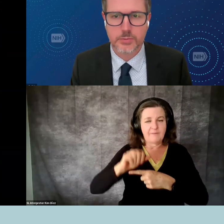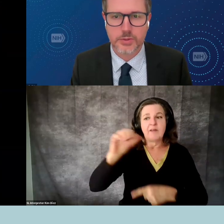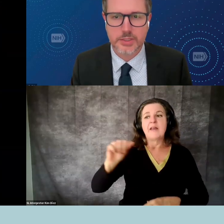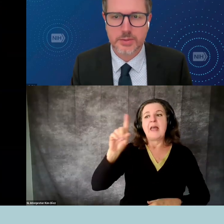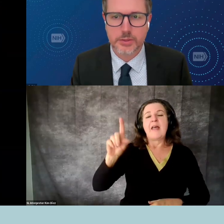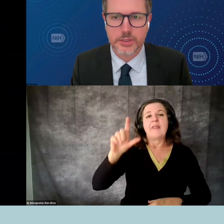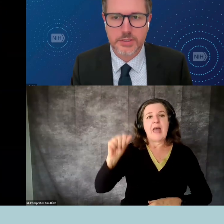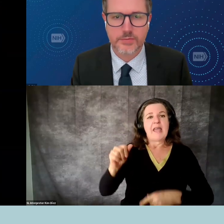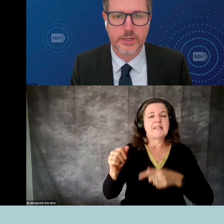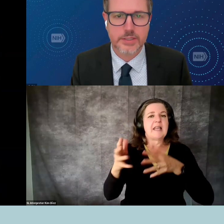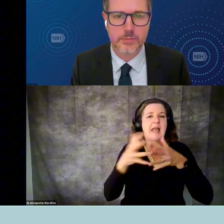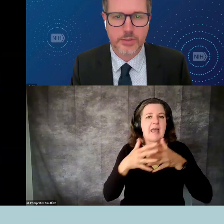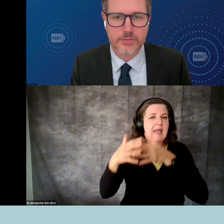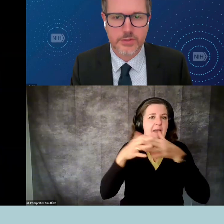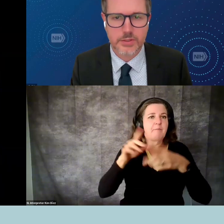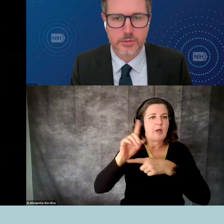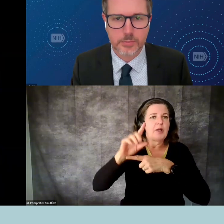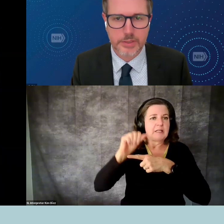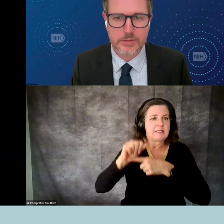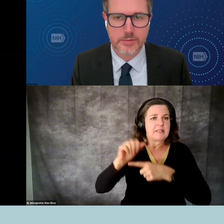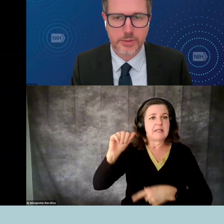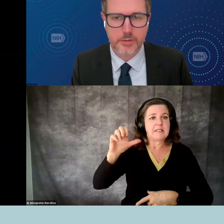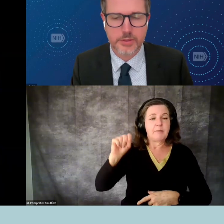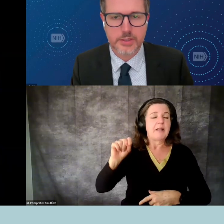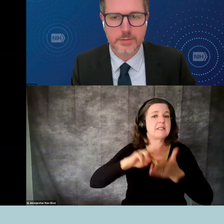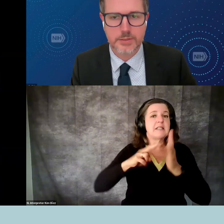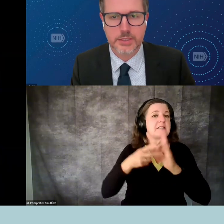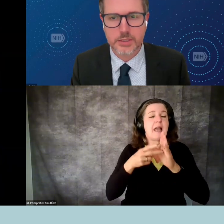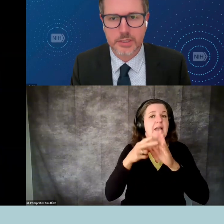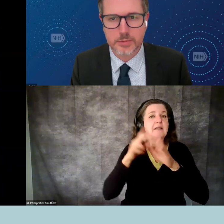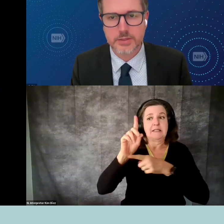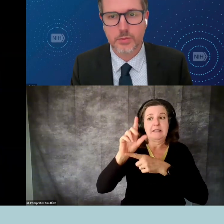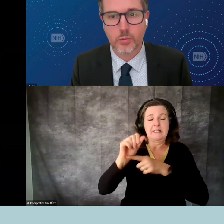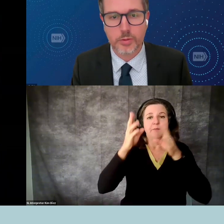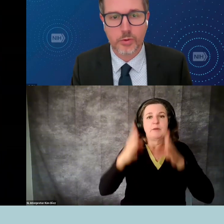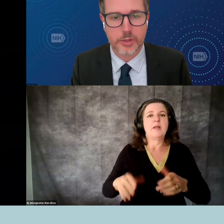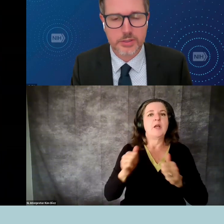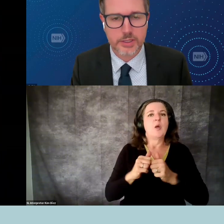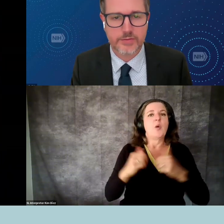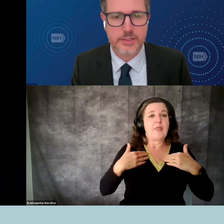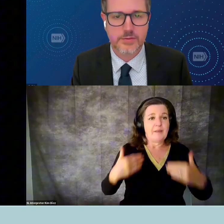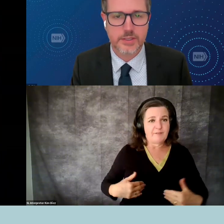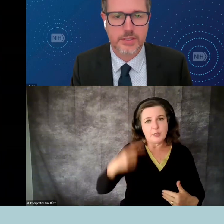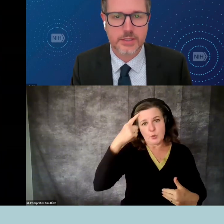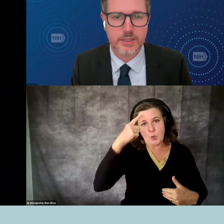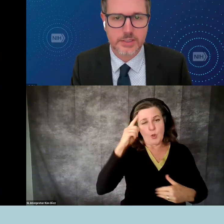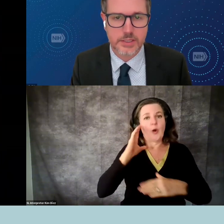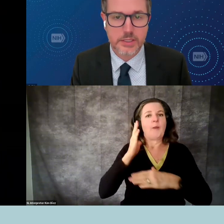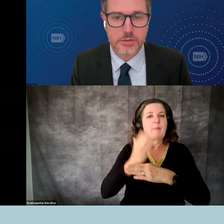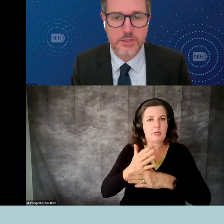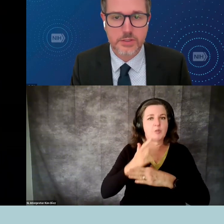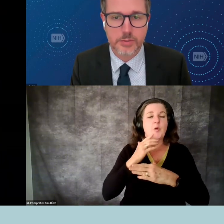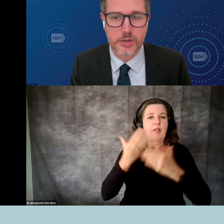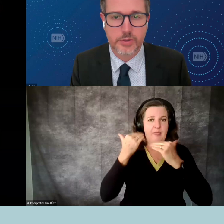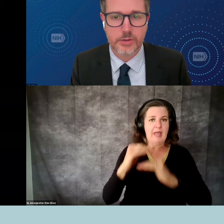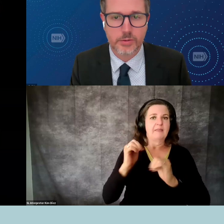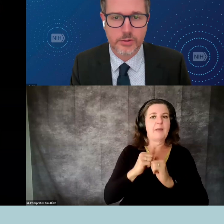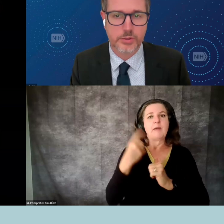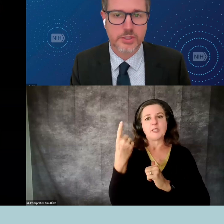a person with a disability is defined as someone who has a physical or mental impairment that substantially limits one or more major life activities, has the history of such impairment, or is